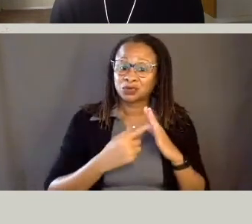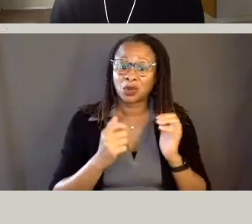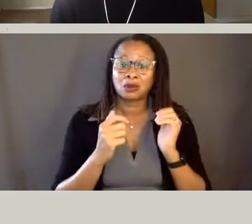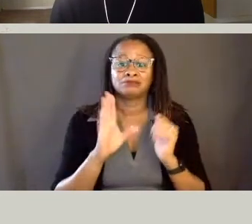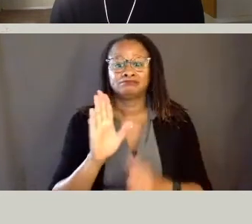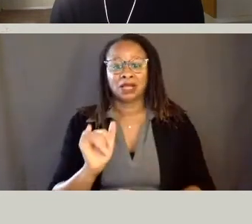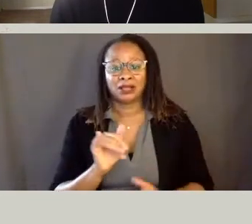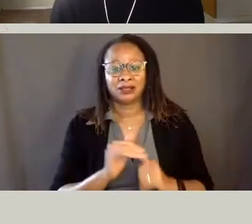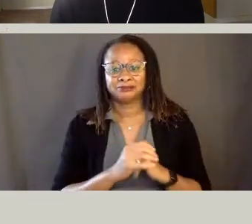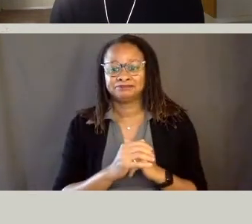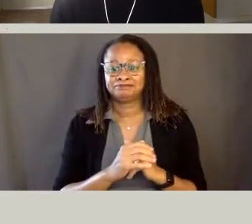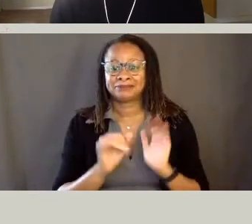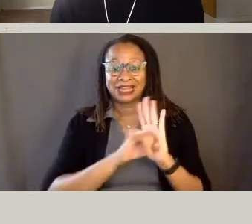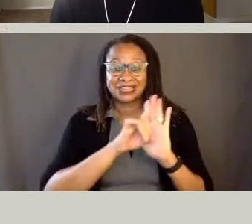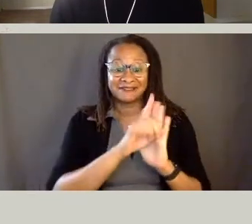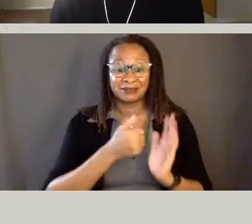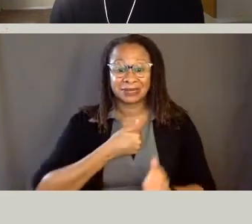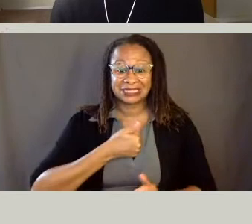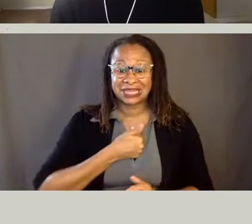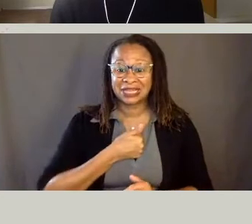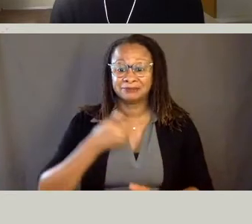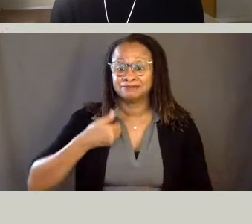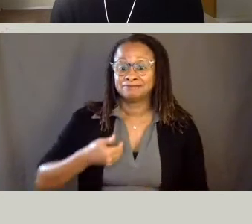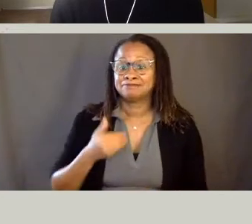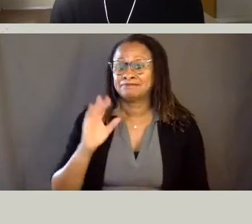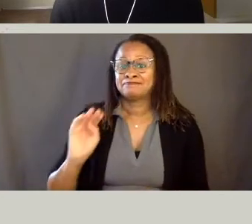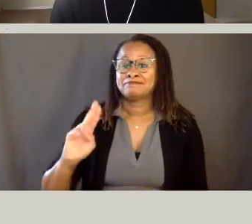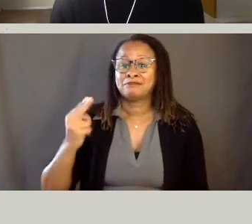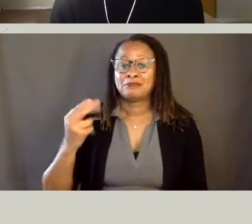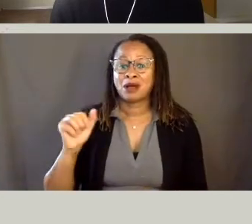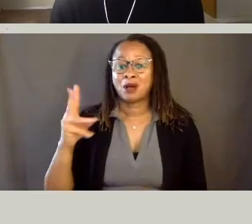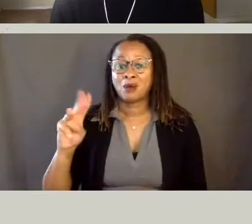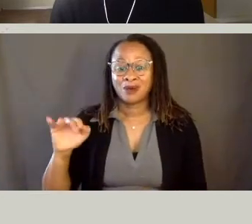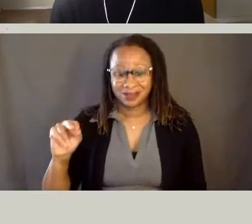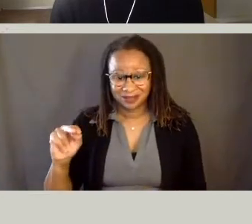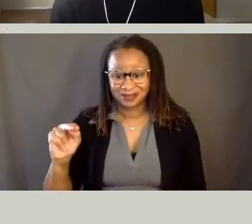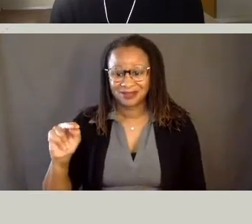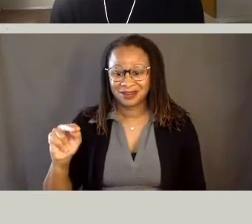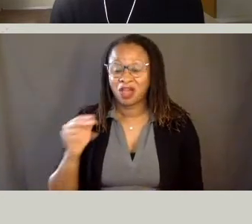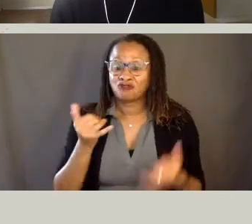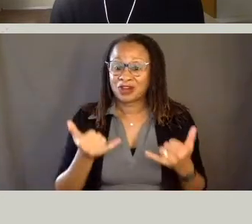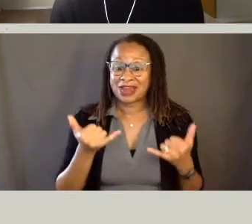you know, identifying myself. My name is Bhawin. I am actually right now,